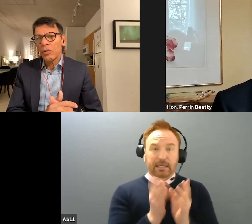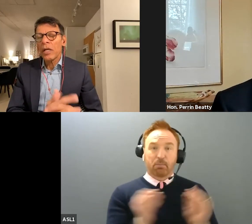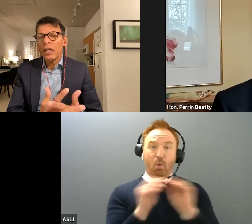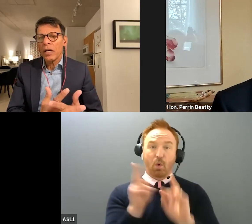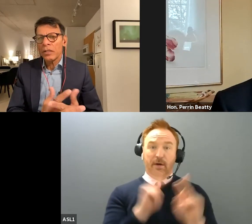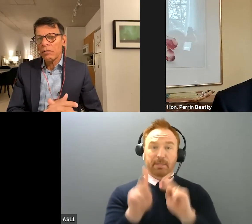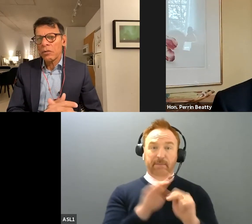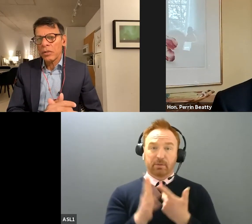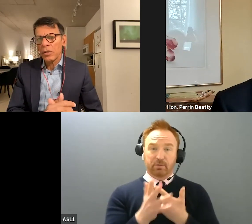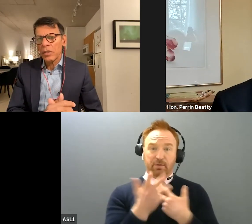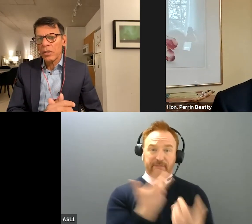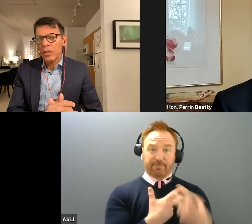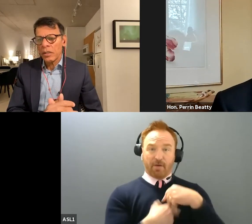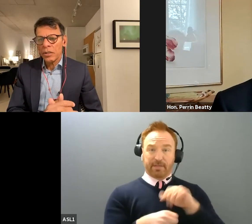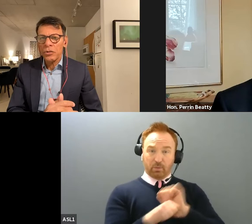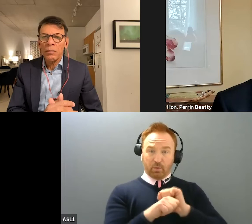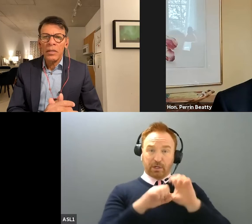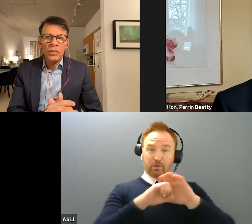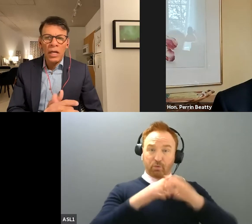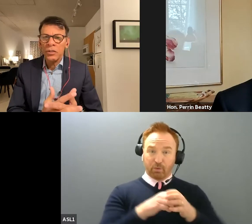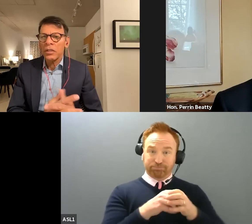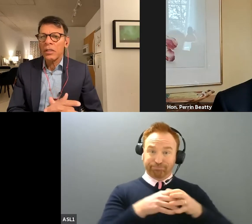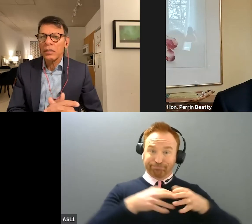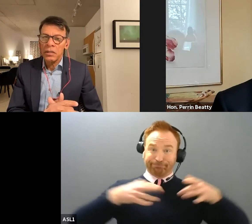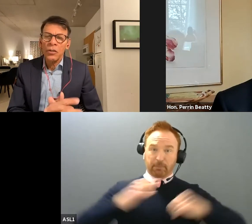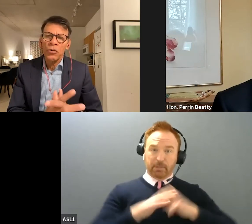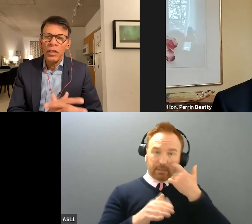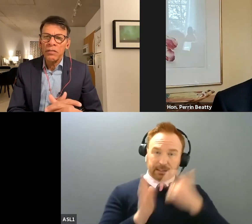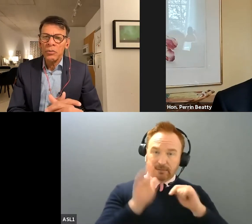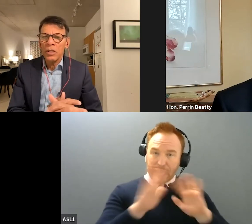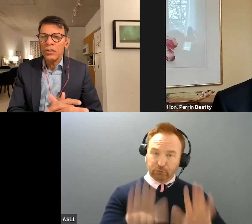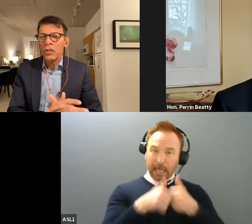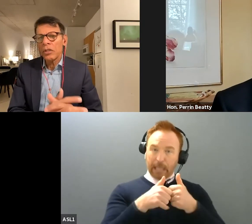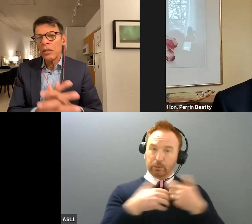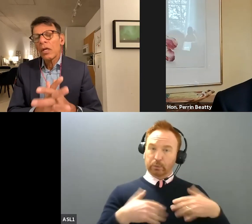recognizing, of course, the extreme challenges that still too many face in this country,